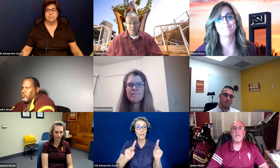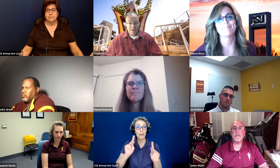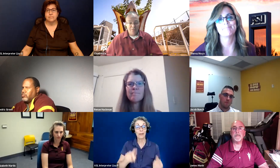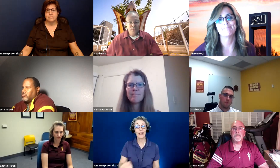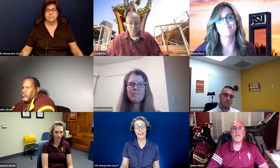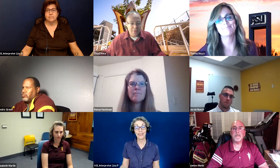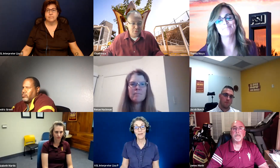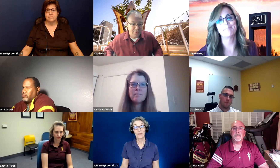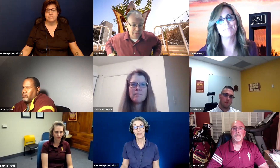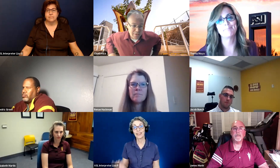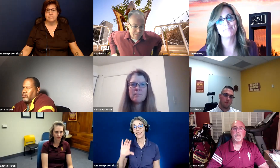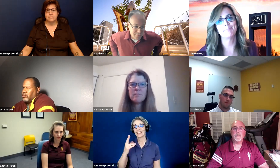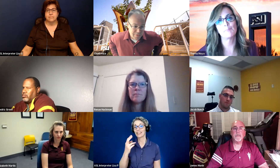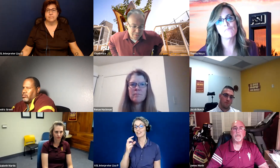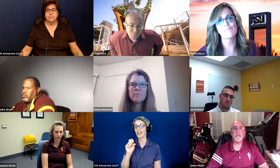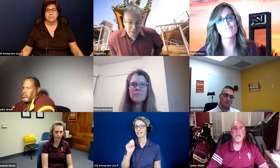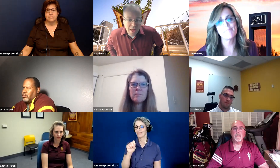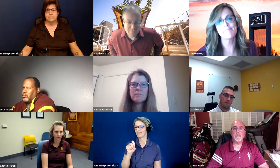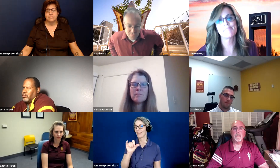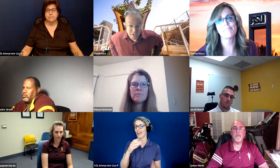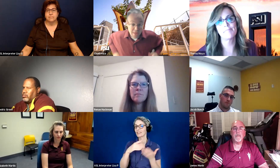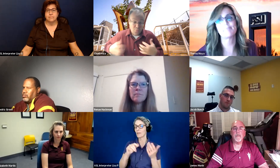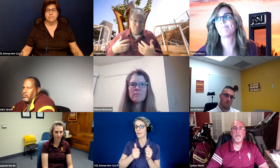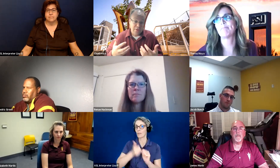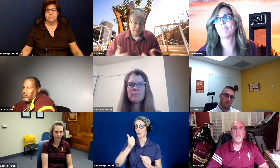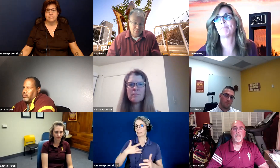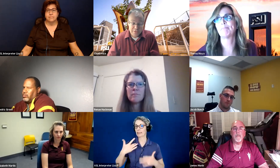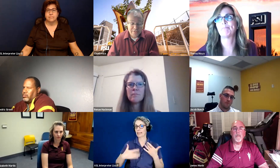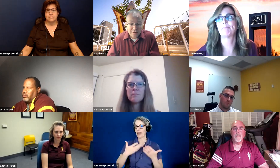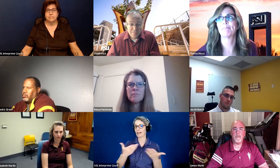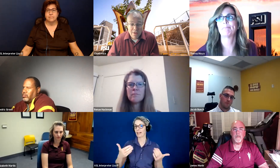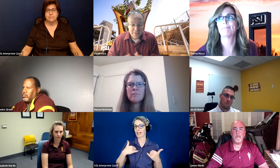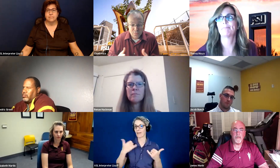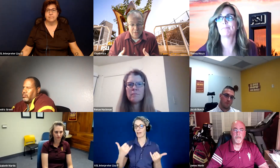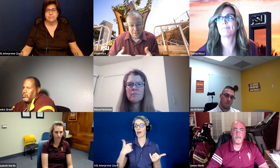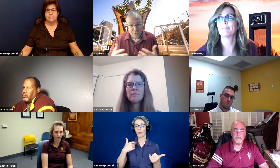Yeah, those are some of the most exciting things that we have right now that we feel really excited about as we continue